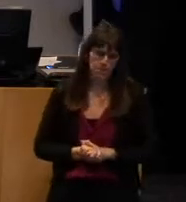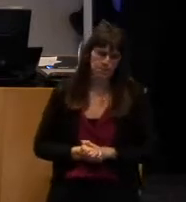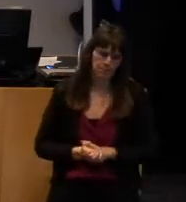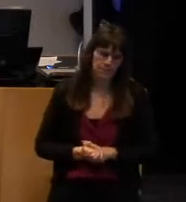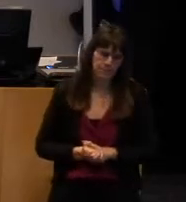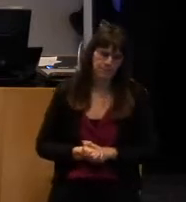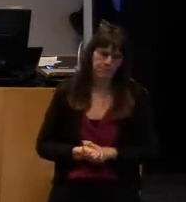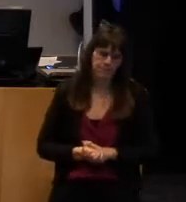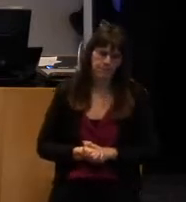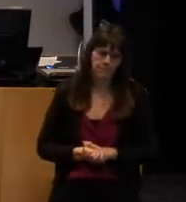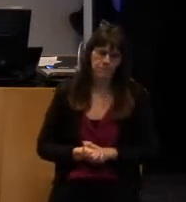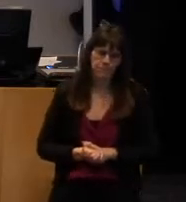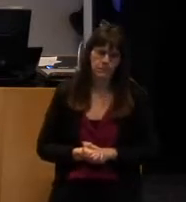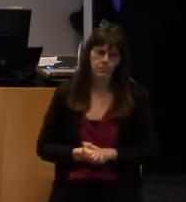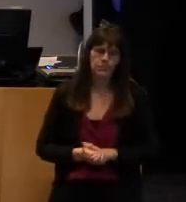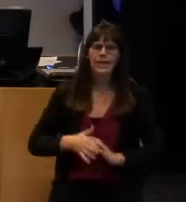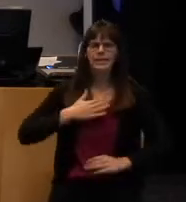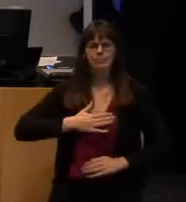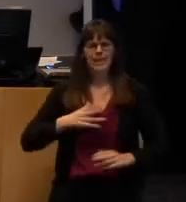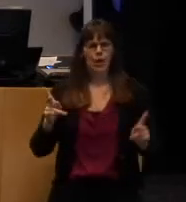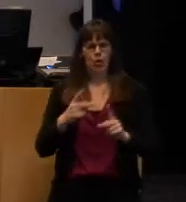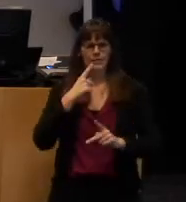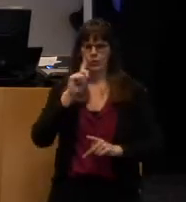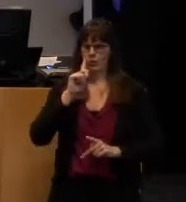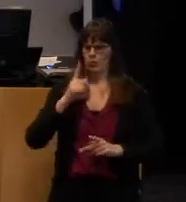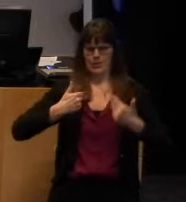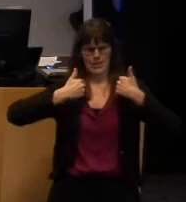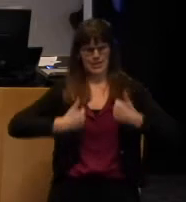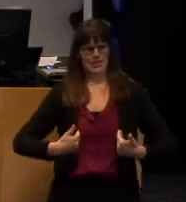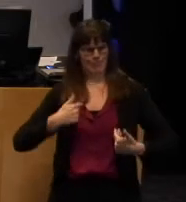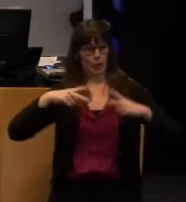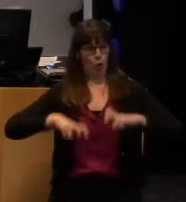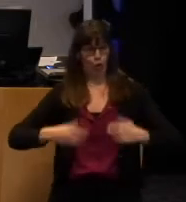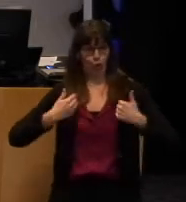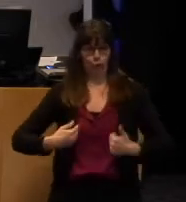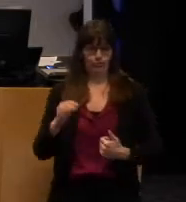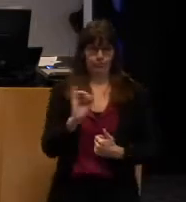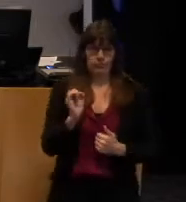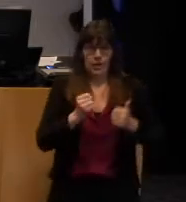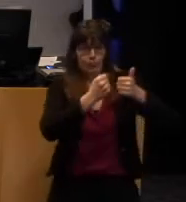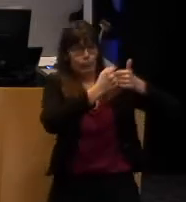Now I want to briefly consider myself, the researcher There are many things I can say about my position,